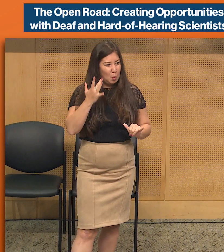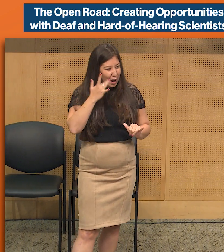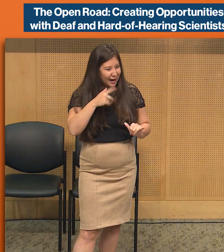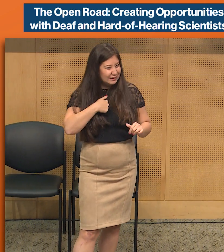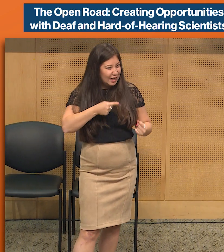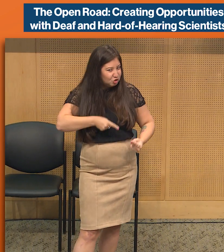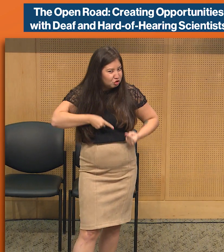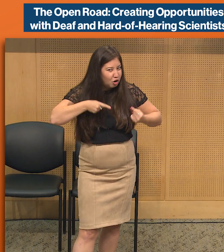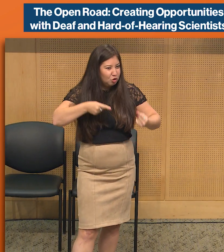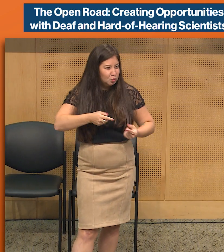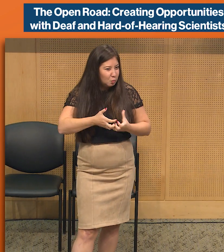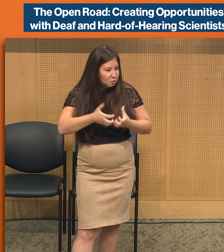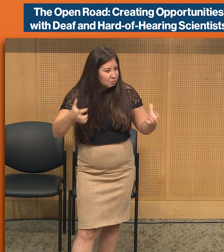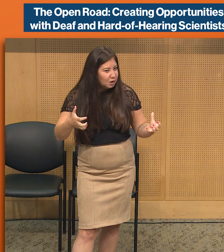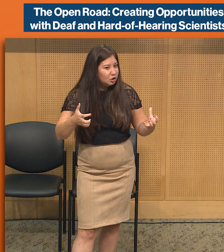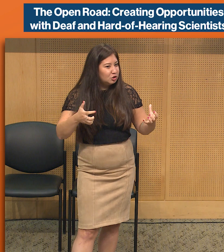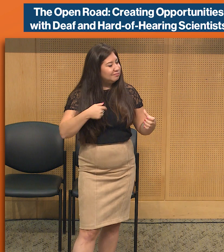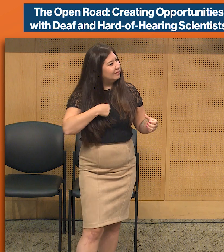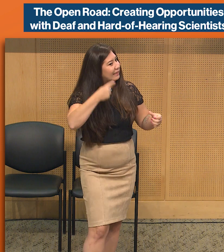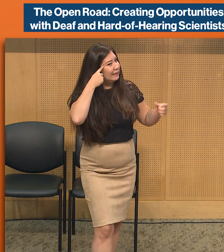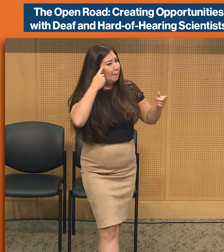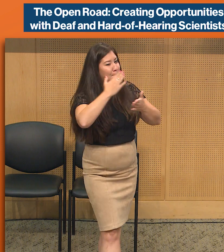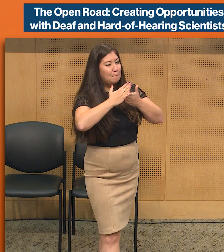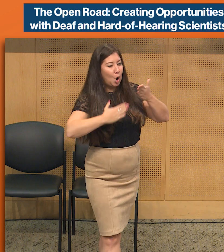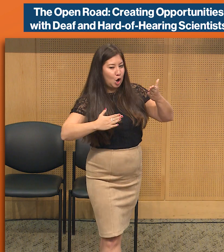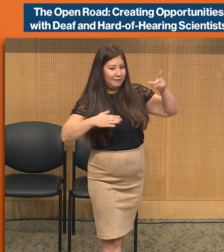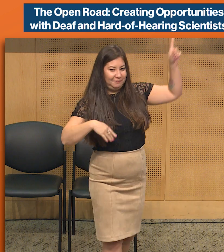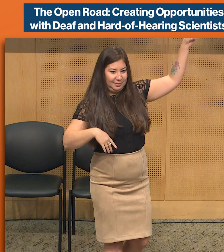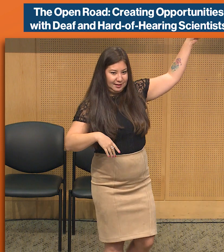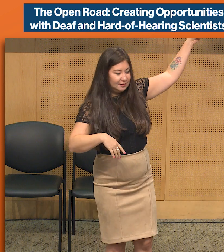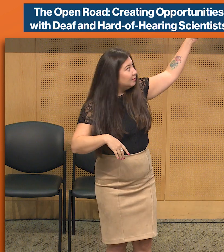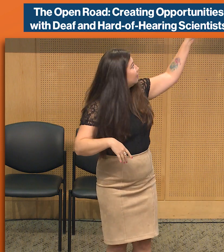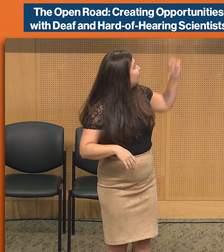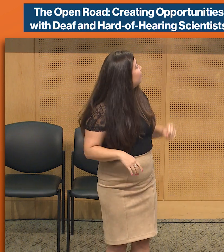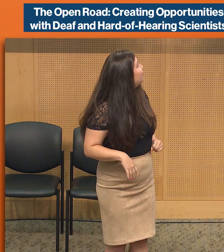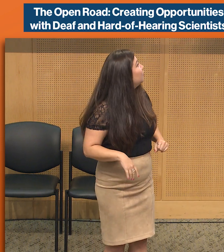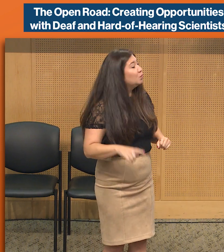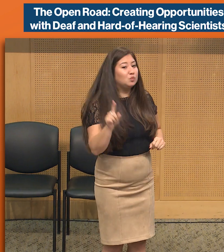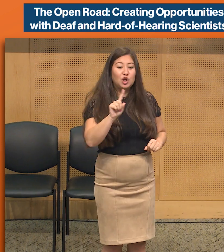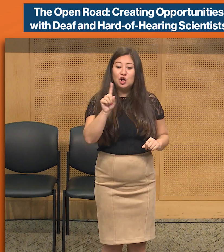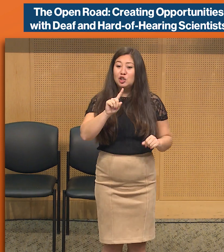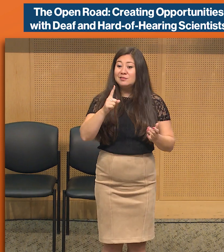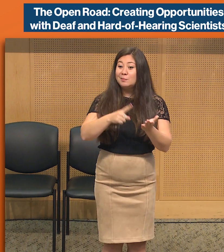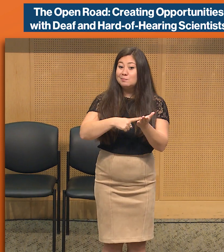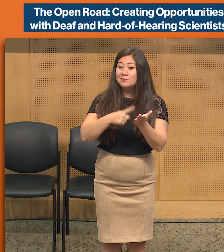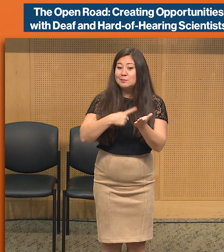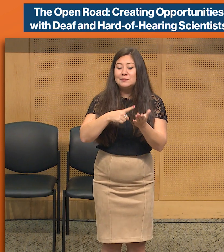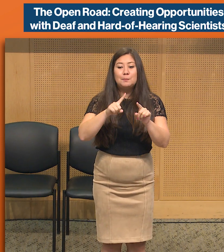and something that really caused me to struggle is part of this, actually.